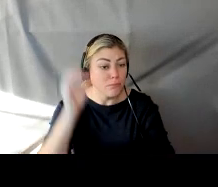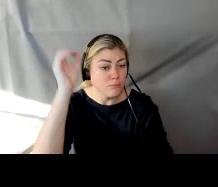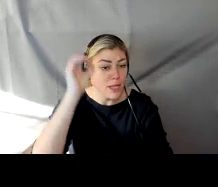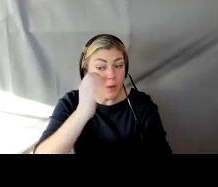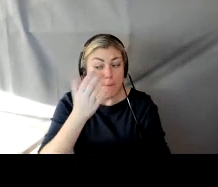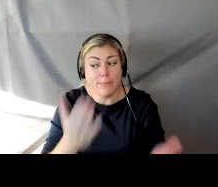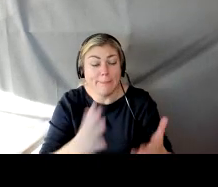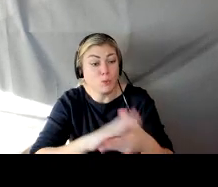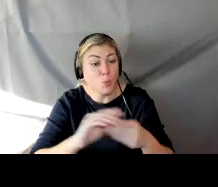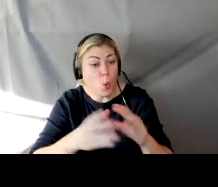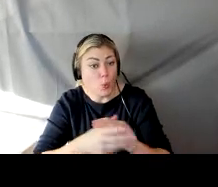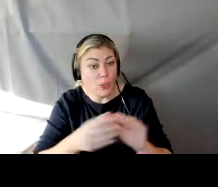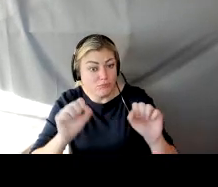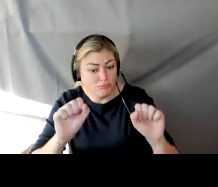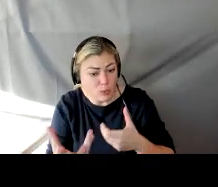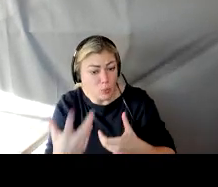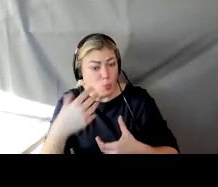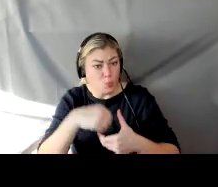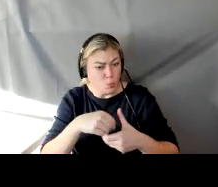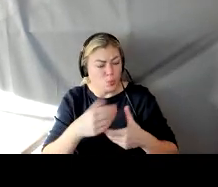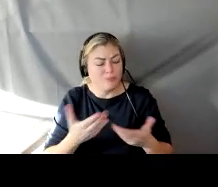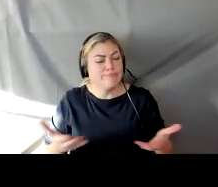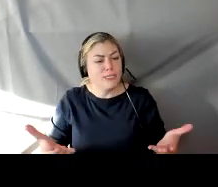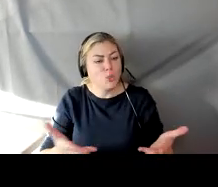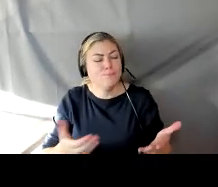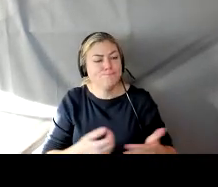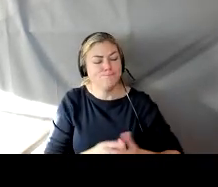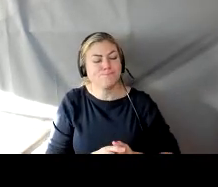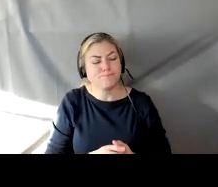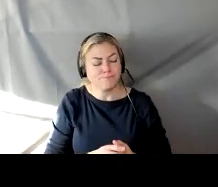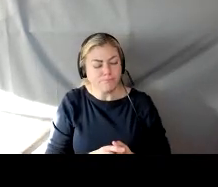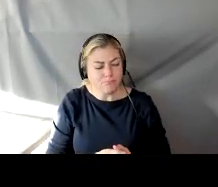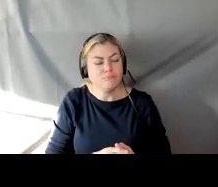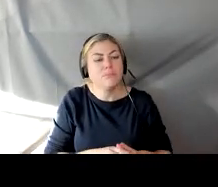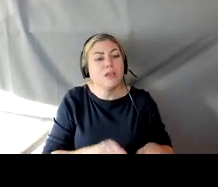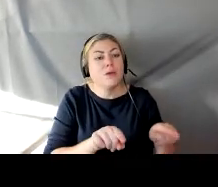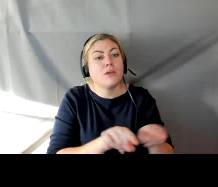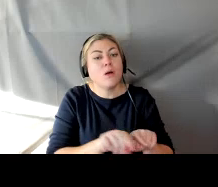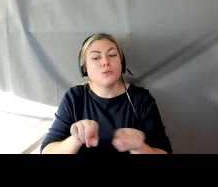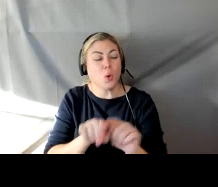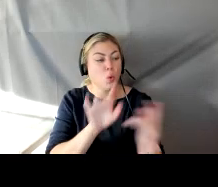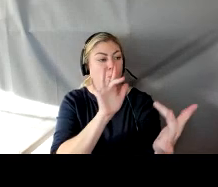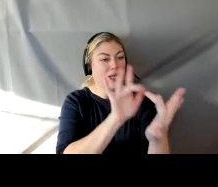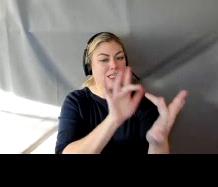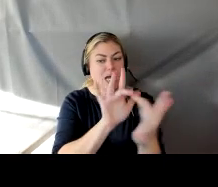And then we also reached out to potential coordinating entities, those institutions,